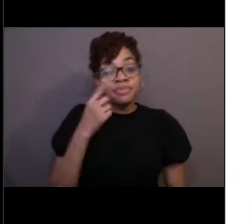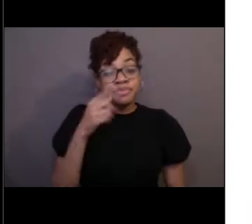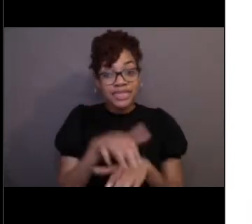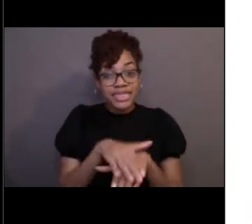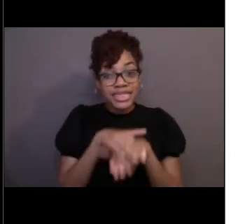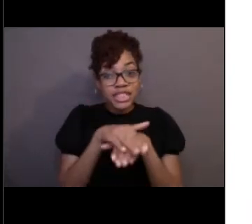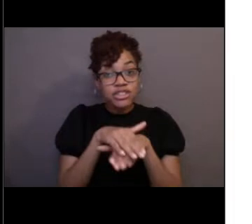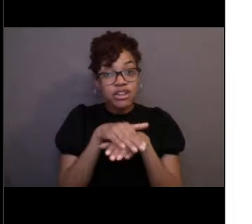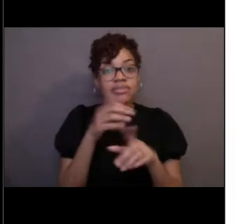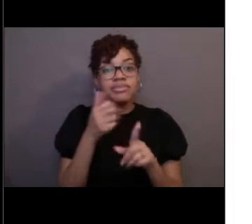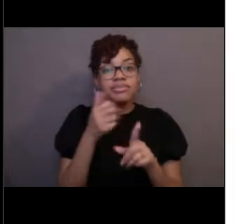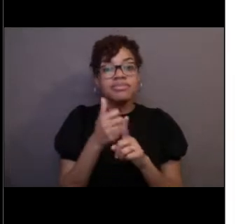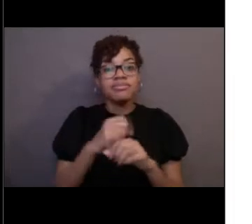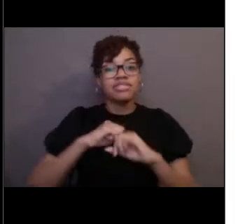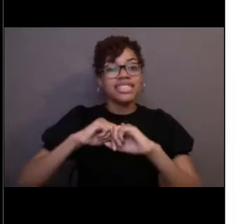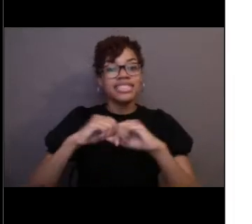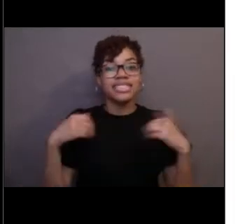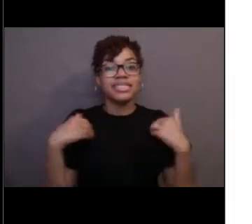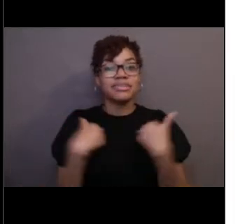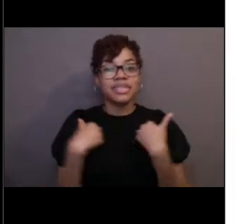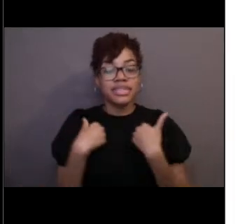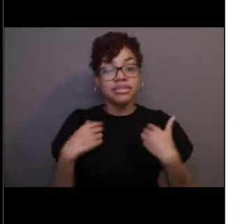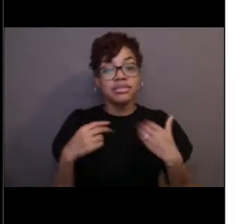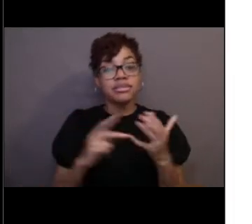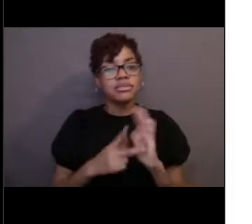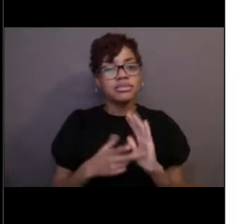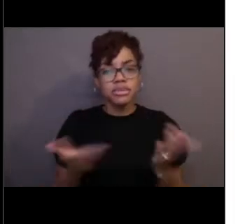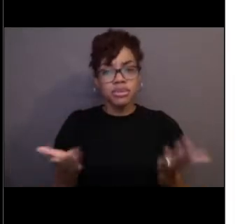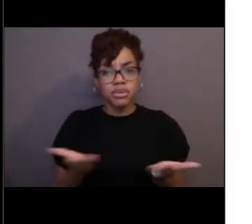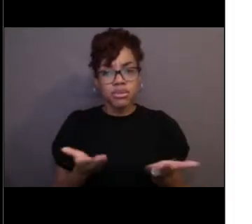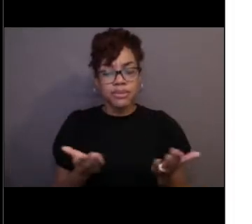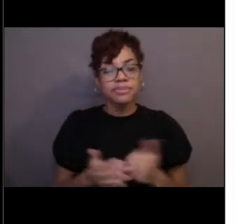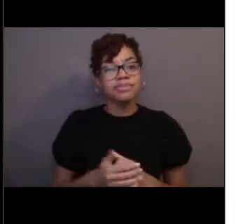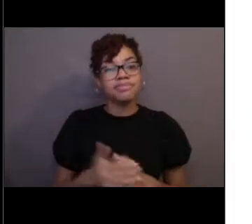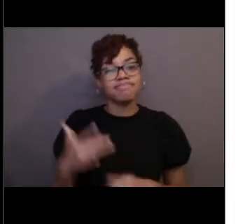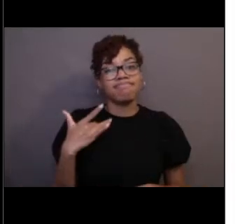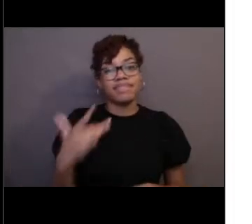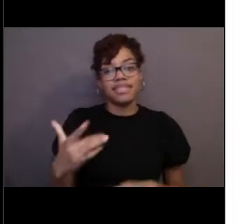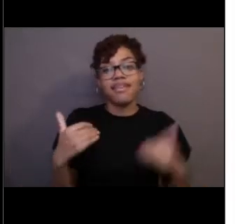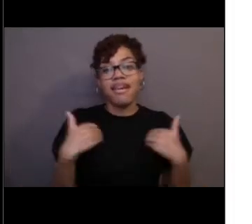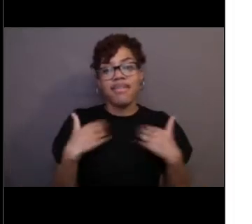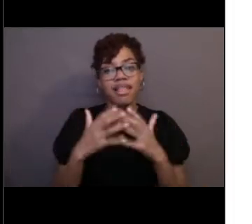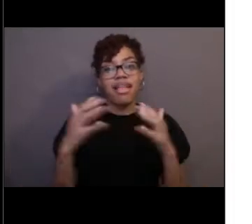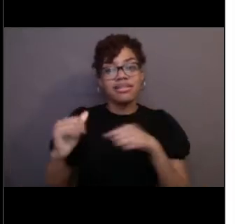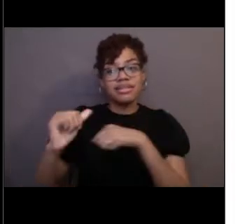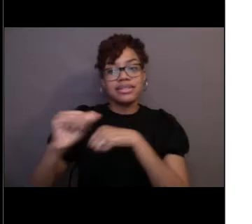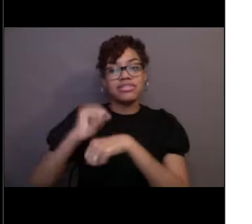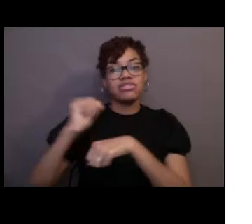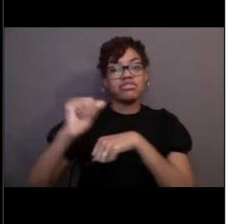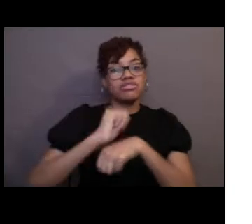What that means is they tend to have a lot of threats in the environment that lead to injury and harm.